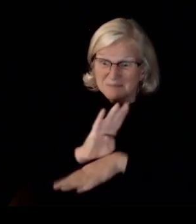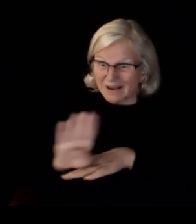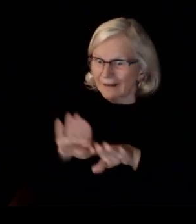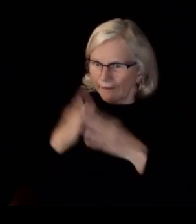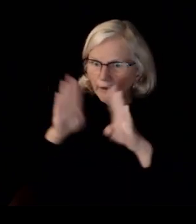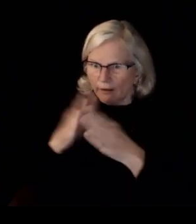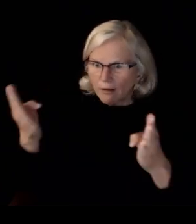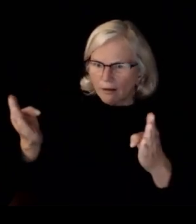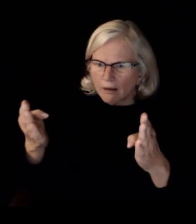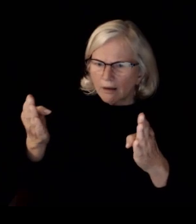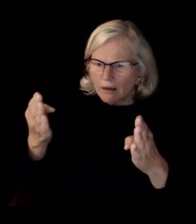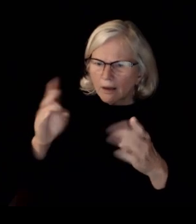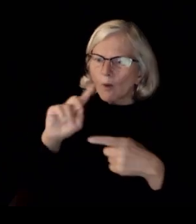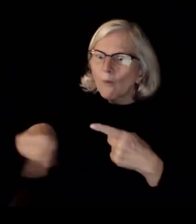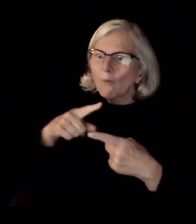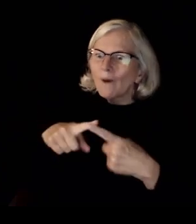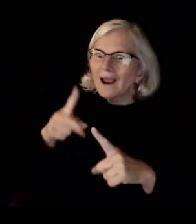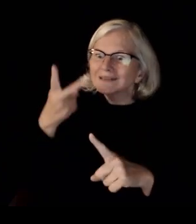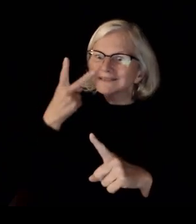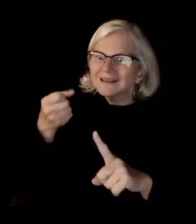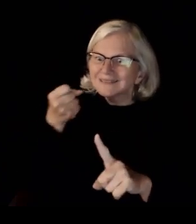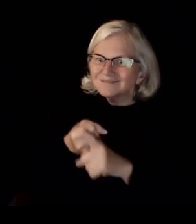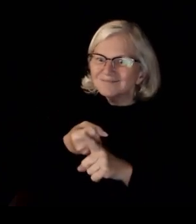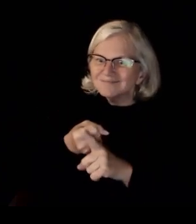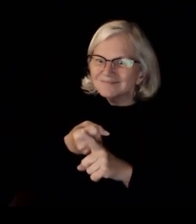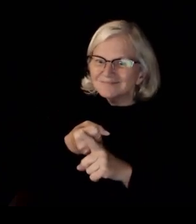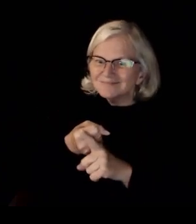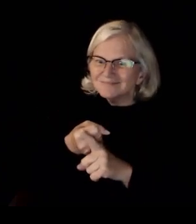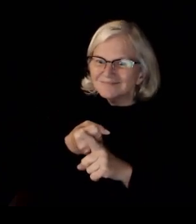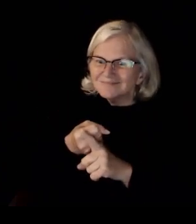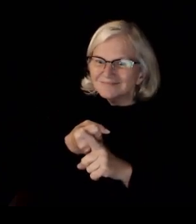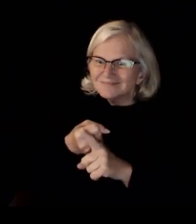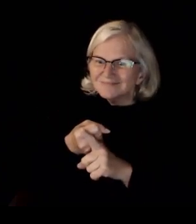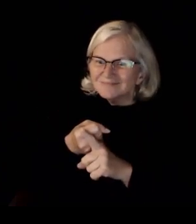you know the incubation period is about two weeks and then we give at least a week for